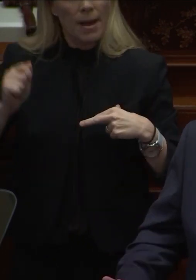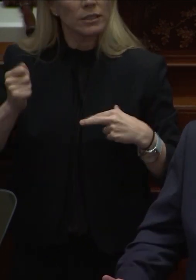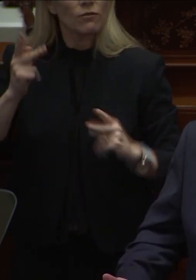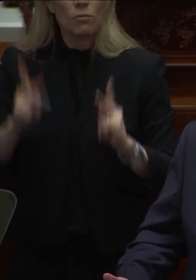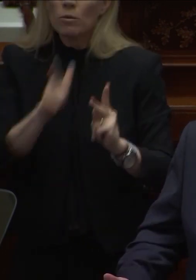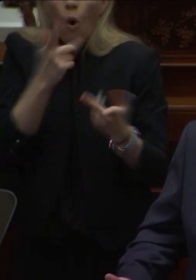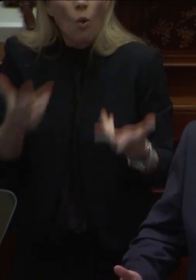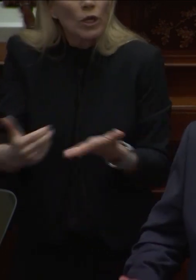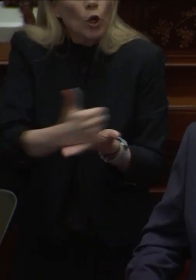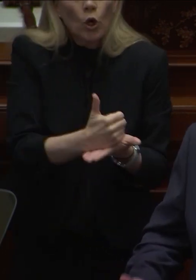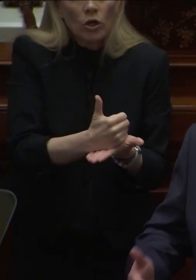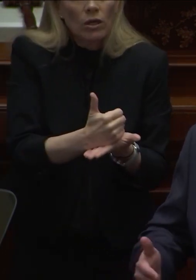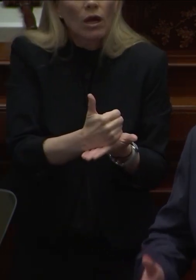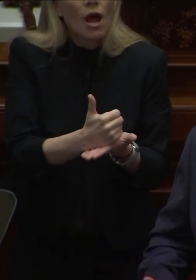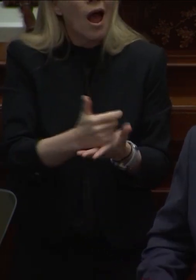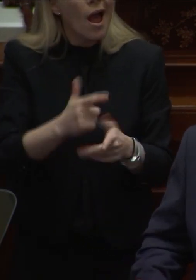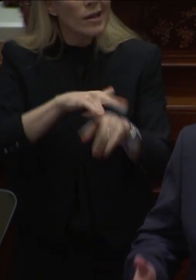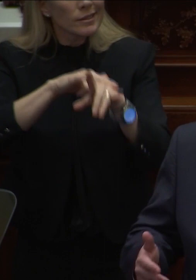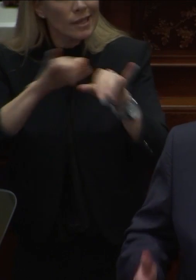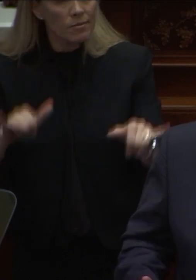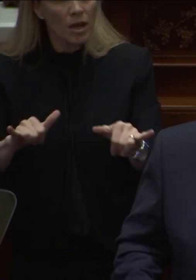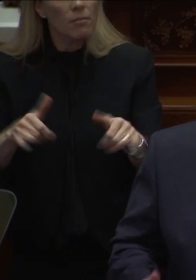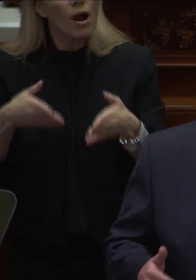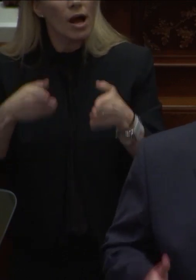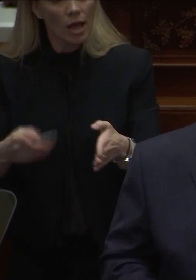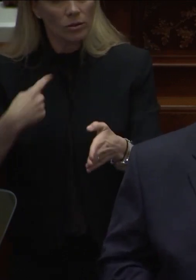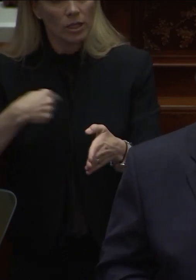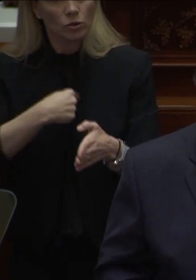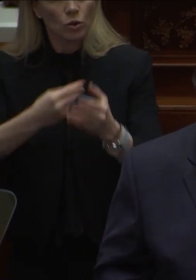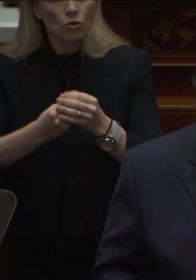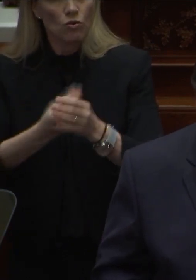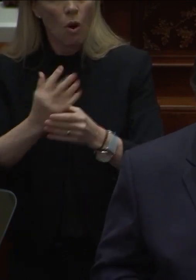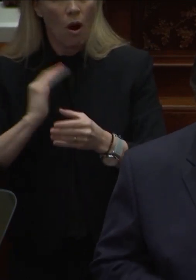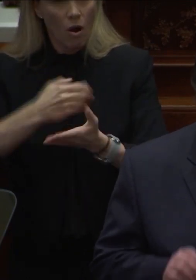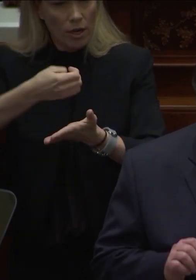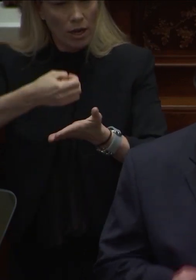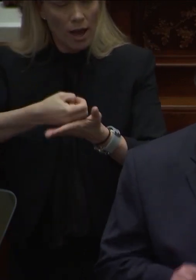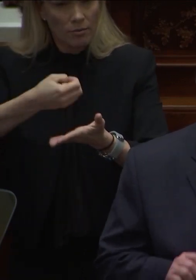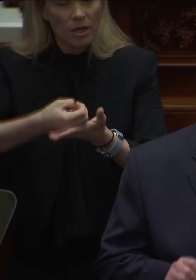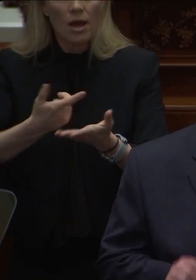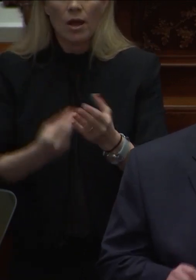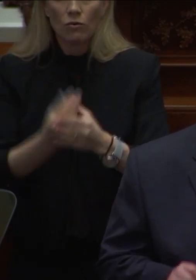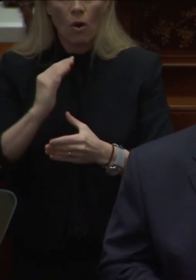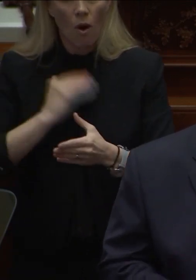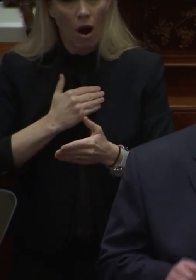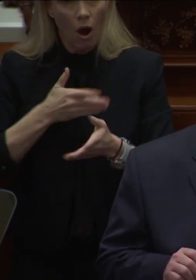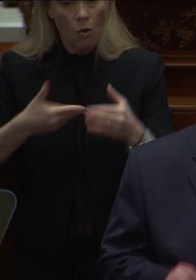PRESERVES PENSIONS FOR THE RETIREES THAT EARNED THEM, AND AT THE SAME TIME ALLOWS US TO